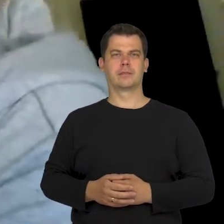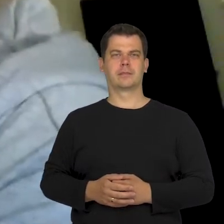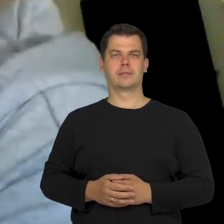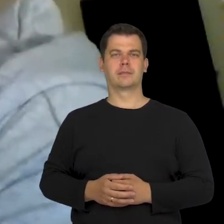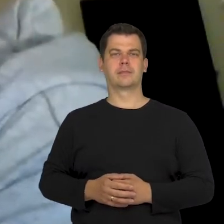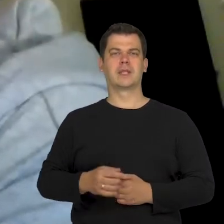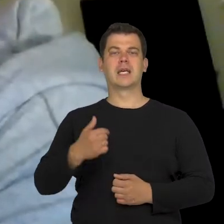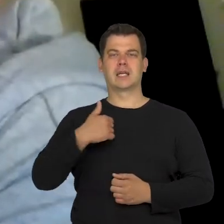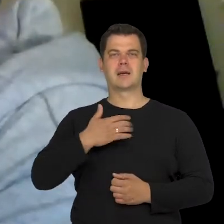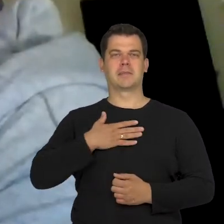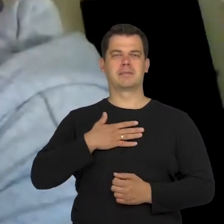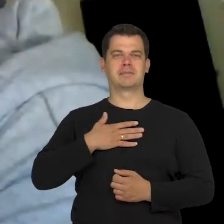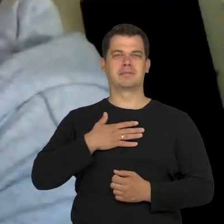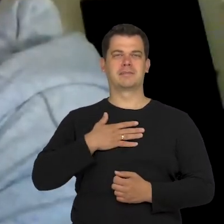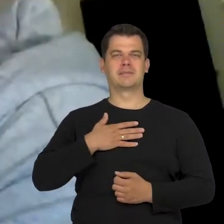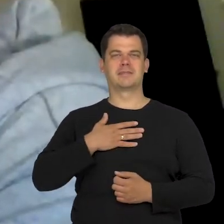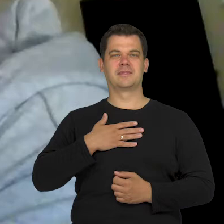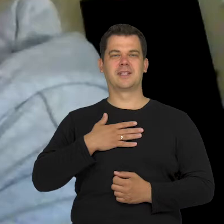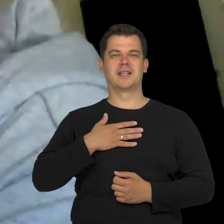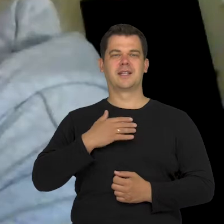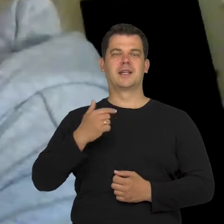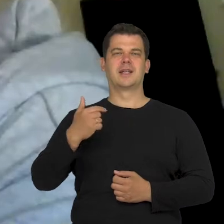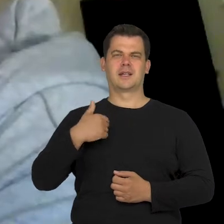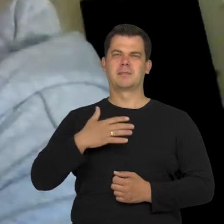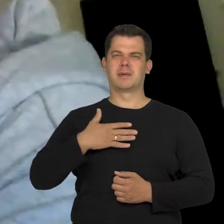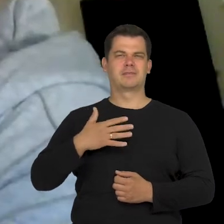I have a strange reaction like that.